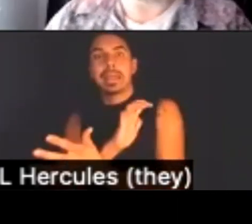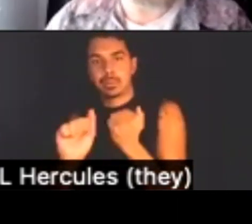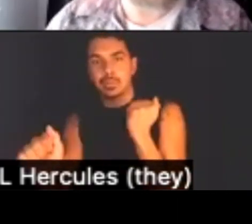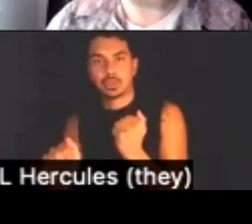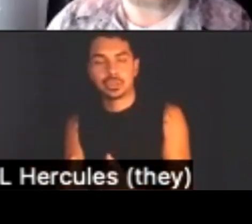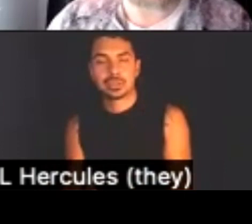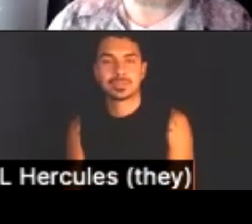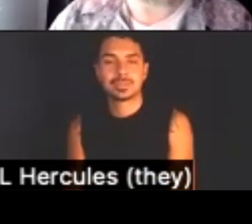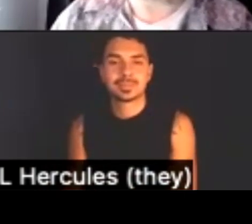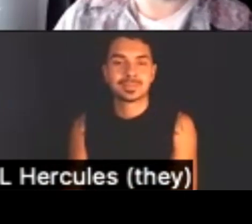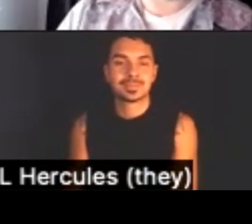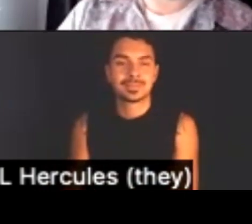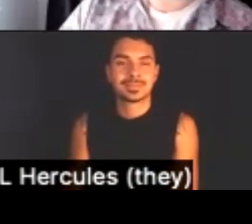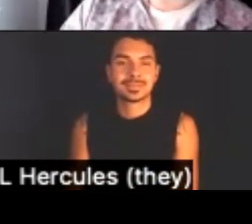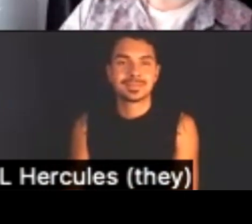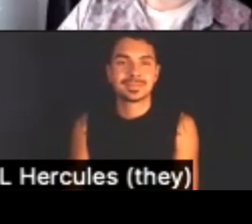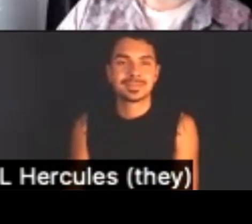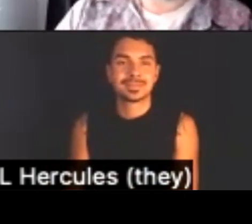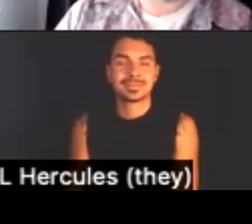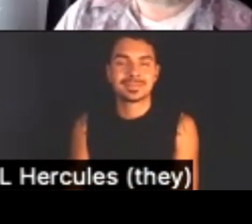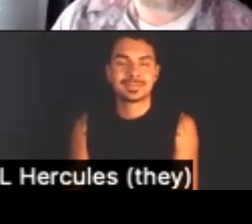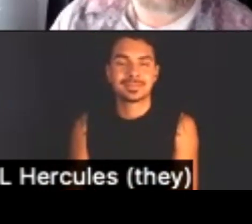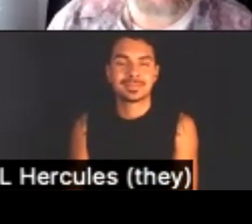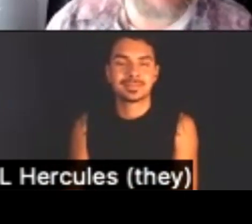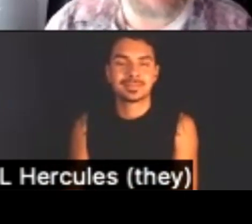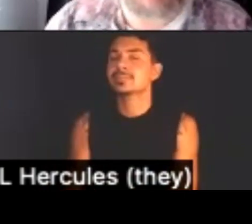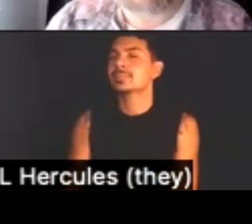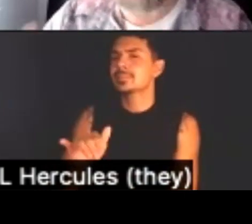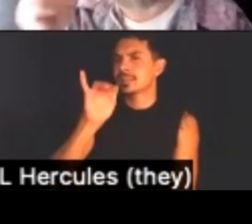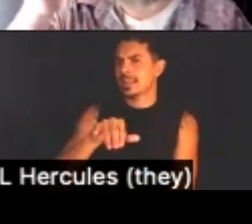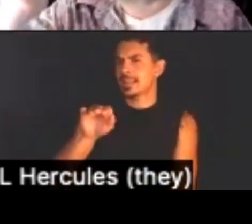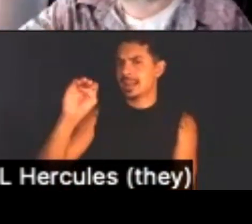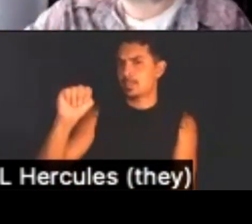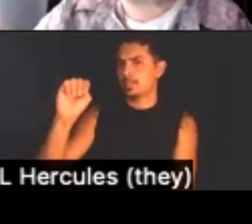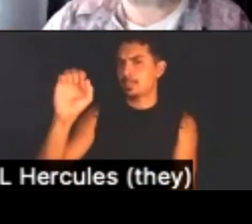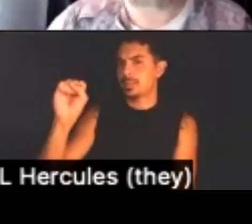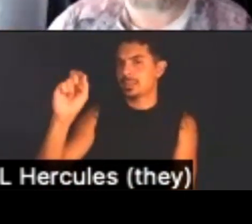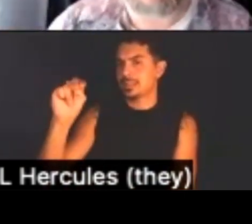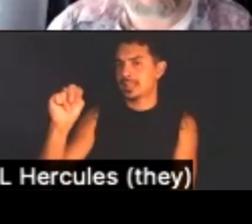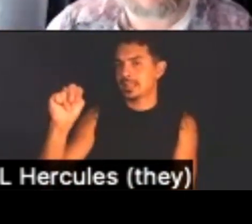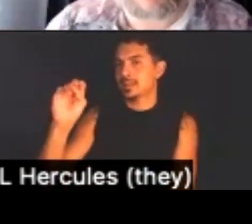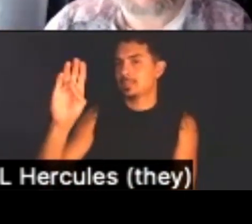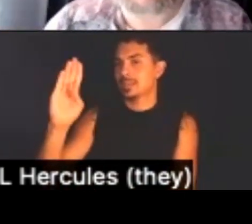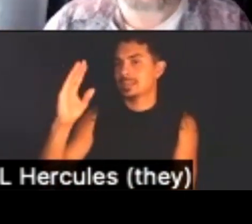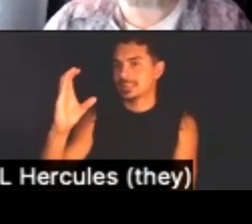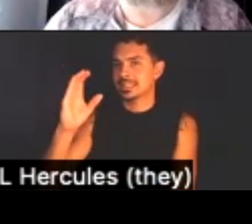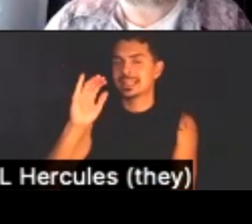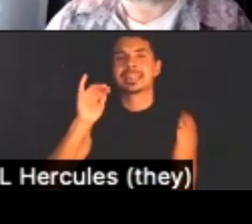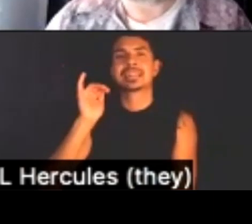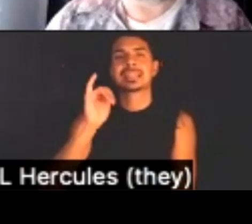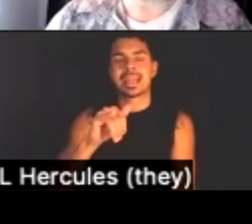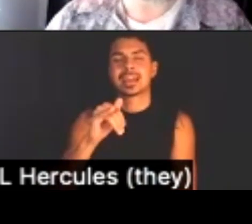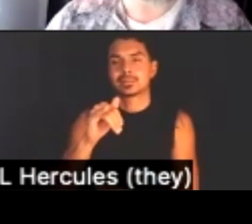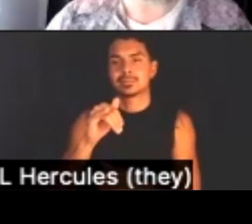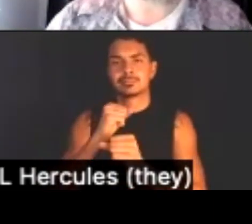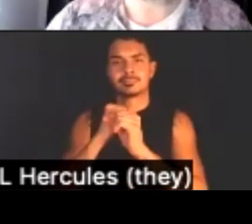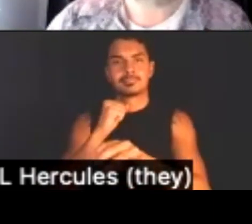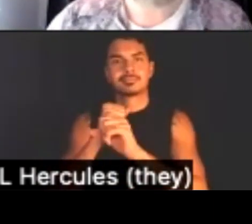So quick and easy. It was a spot that ran on MSNBC quite a bit between segments of their shows.